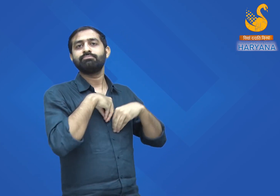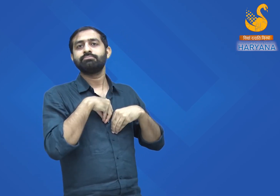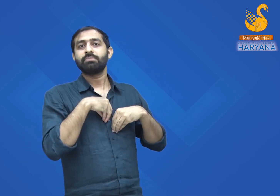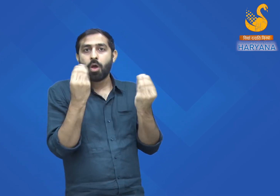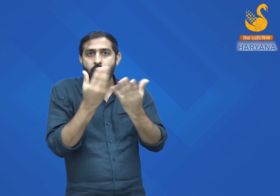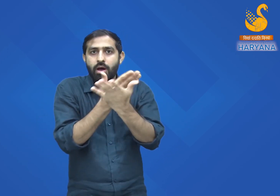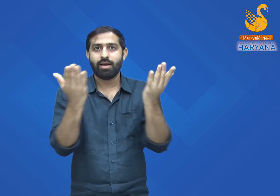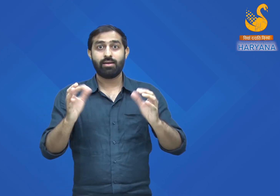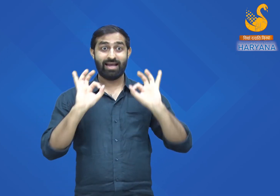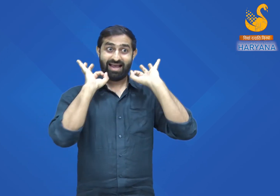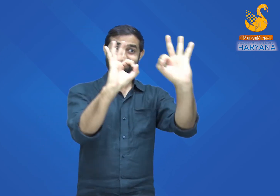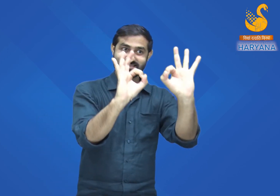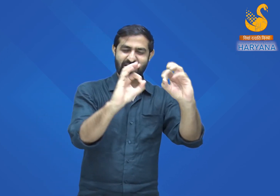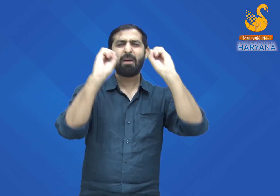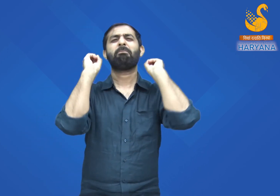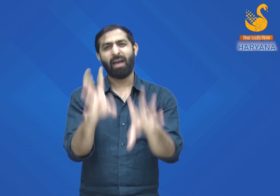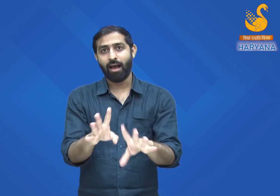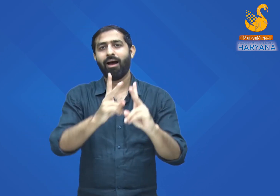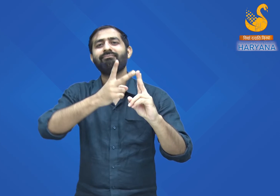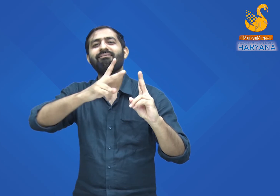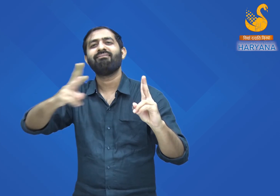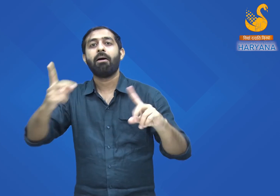How we react towards situations we believe as good and bad.